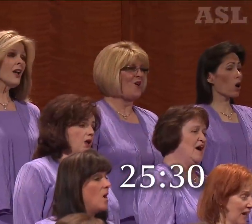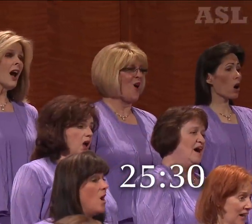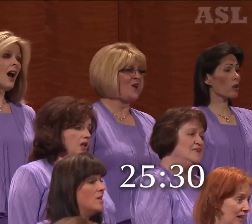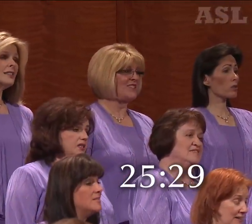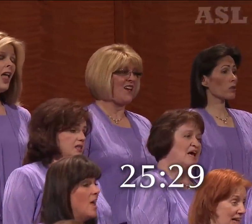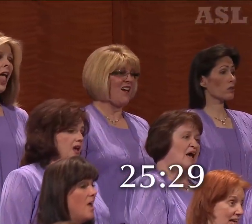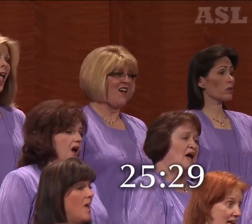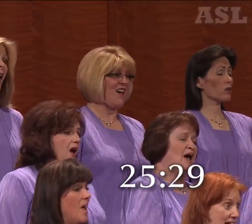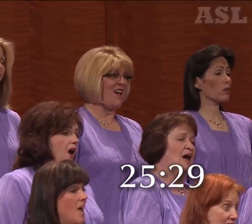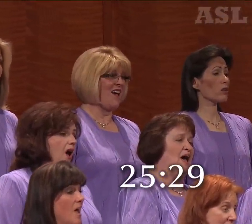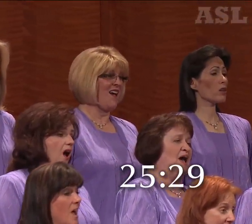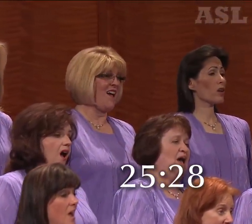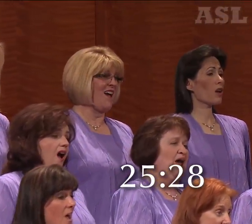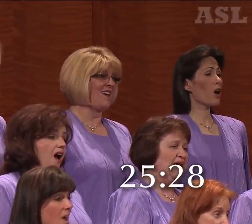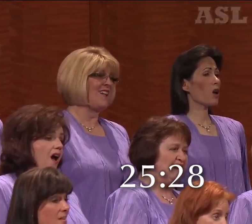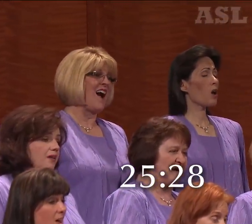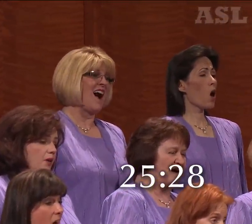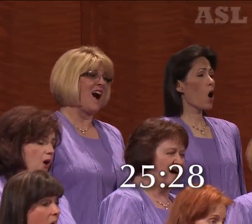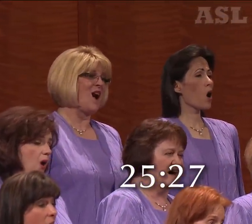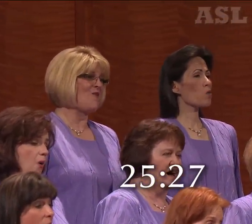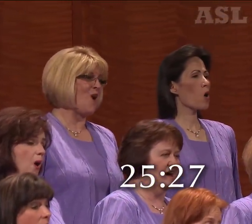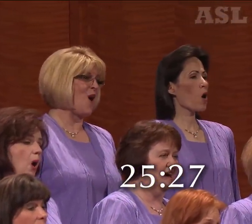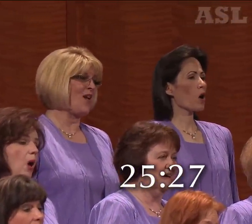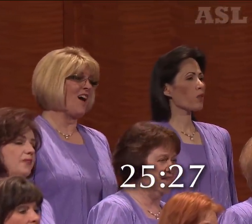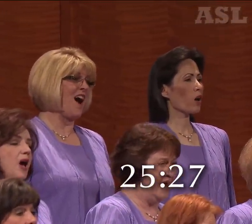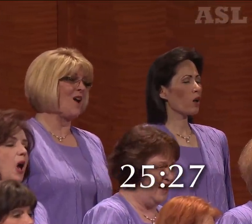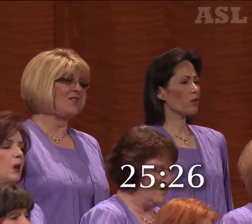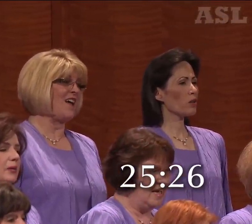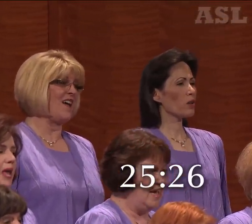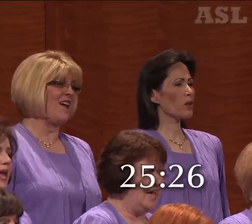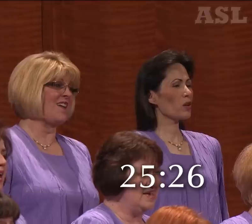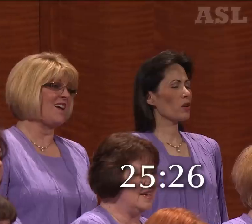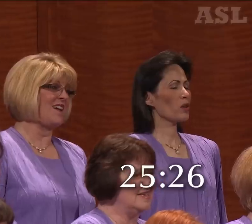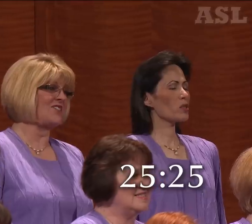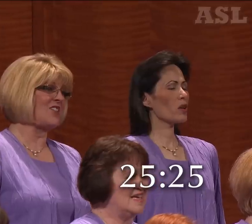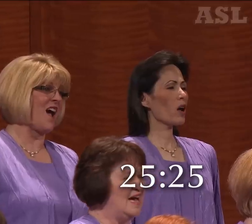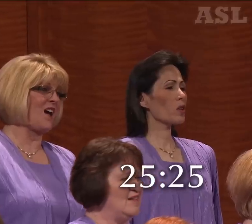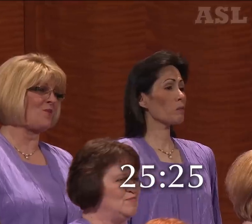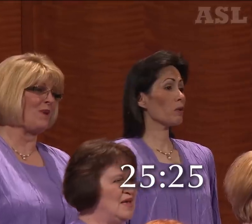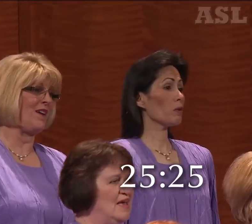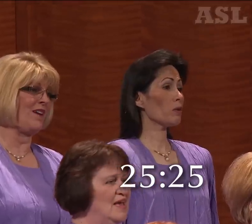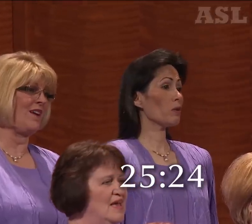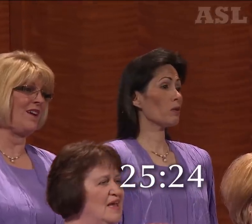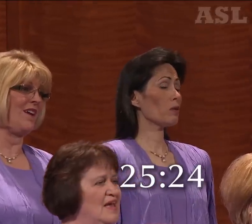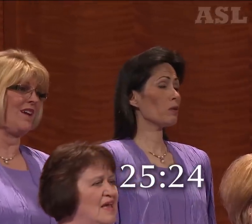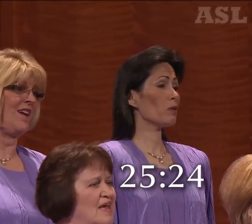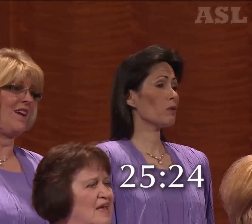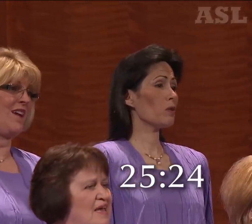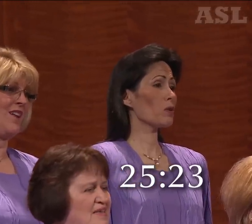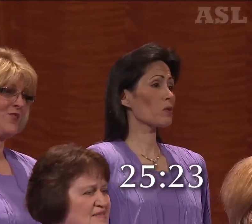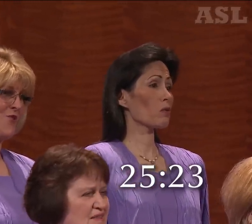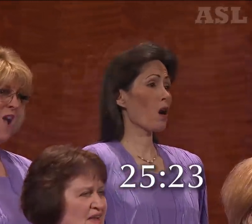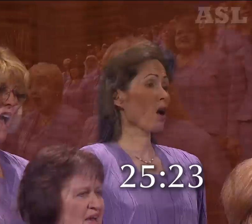THIS IS THE ENGLISH CLOSED CAPTION CHANNEL OF THE CHURCH OF JESUS CHRIST OF LATTER-DAY SAINTS.